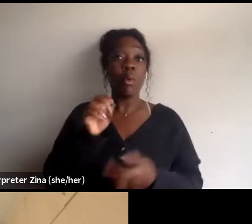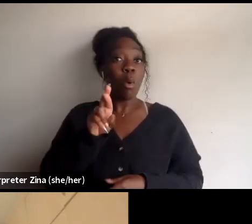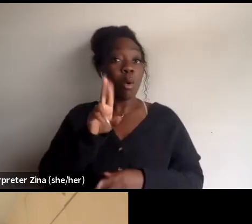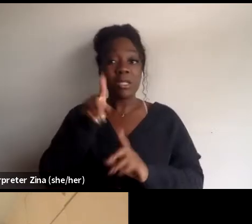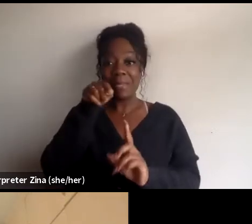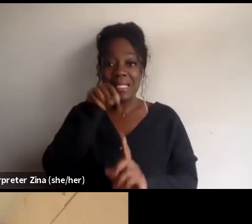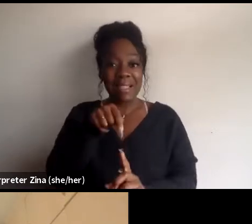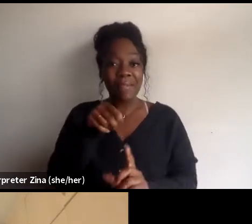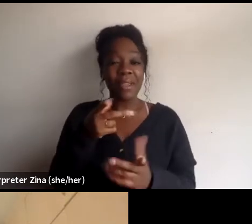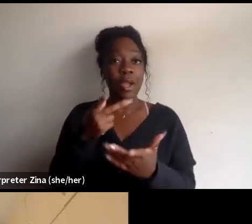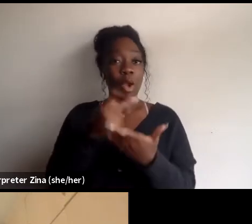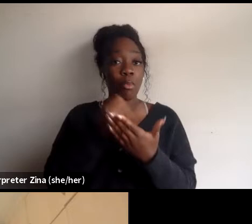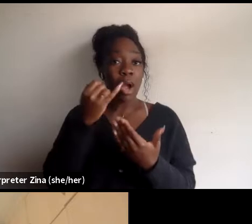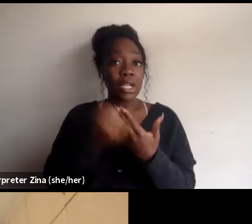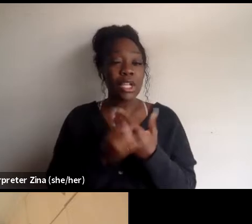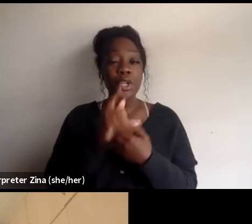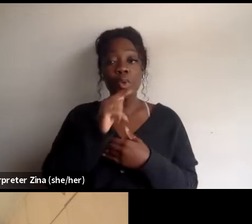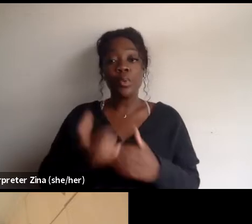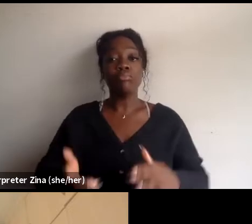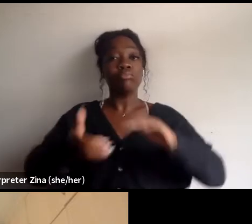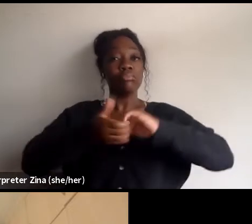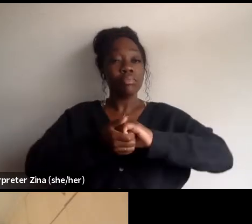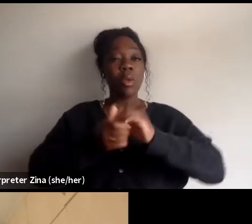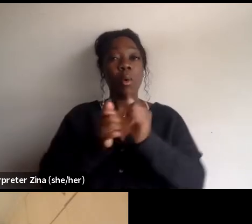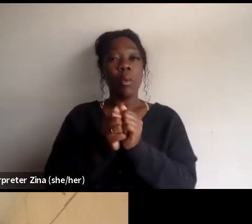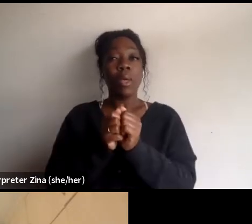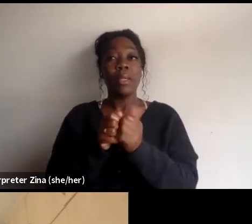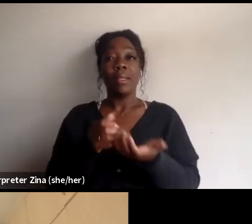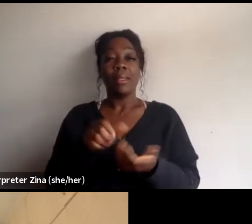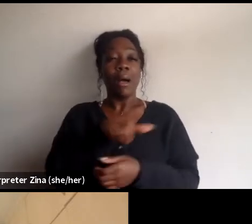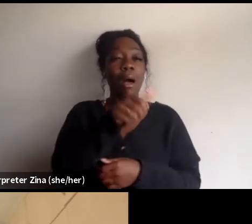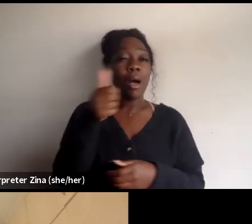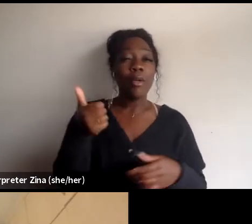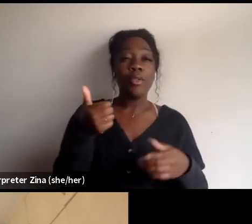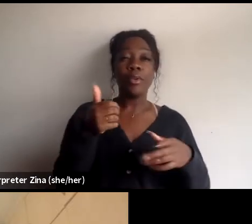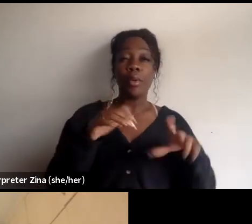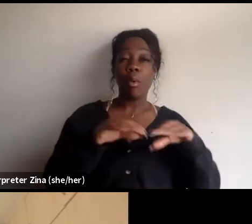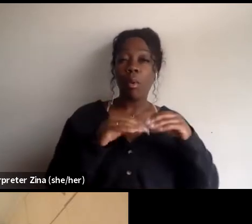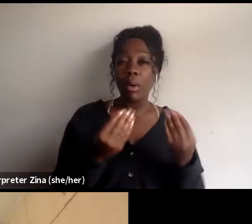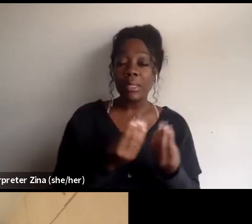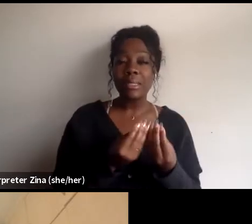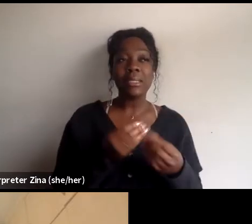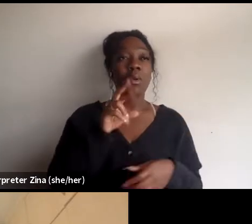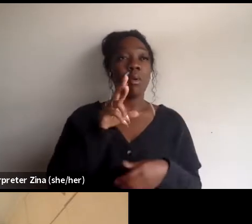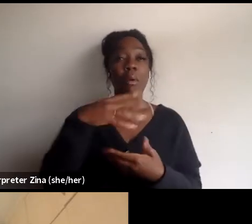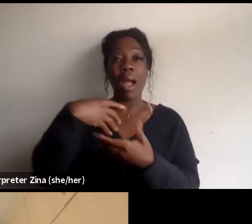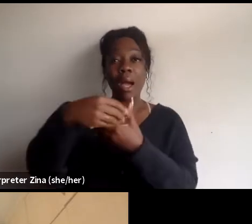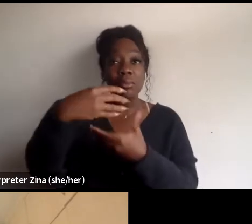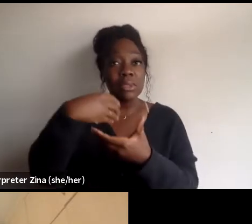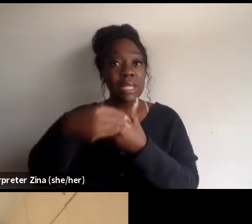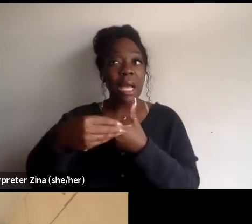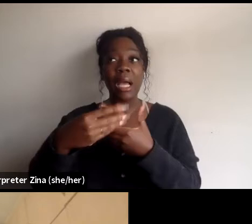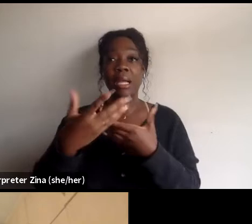with other parts of the organization or other outside external organizations.